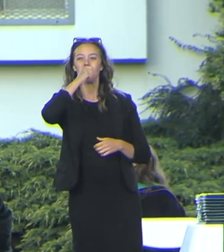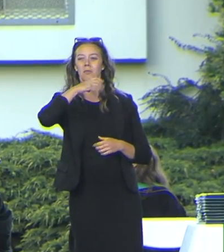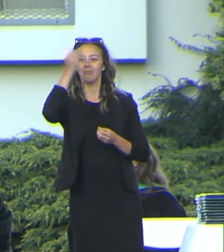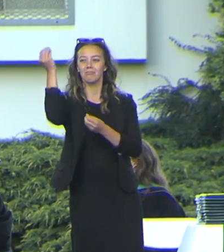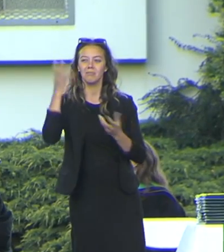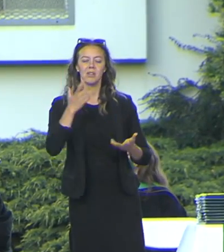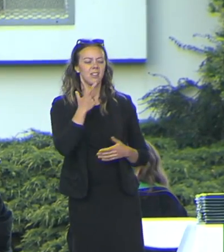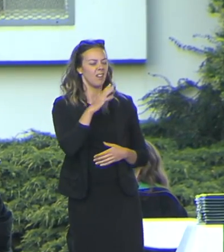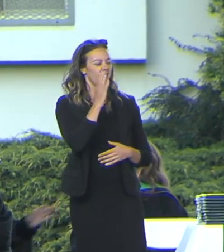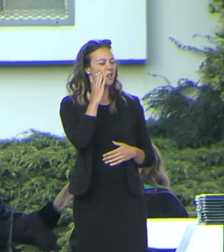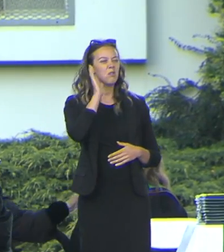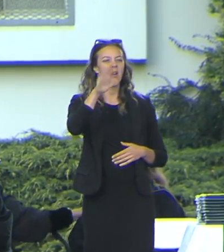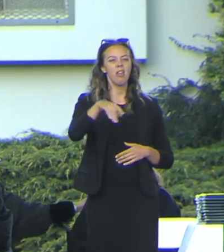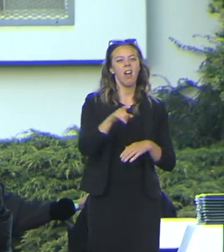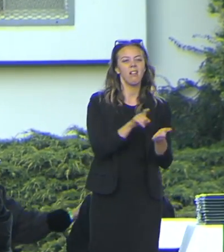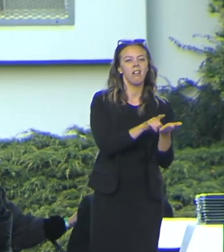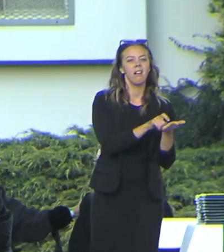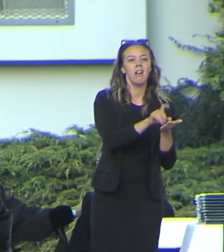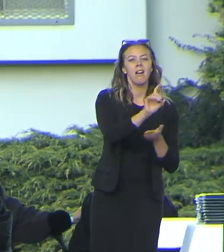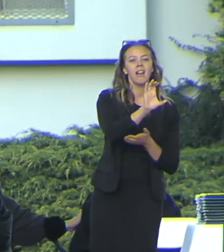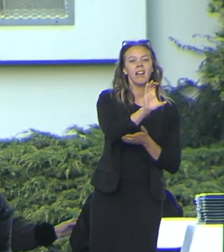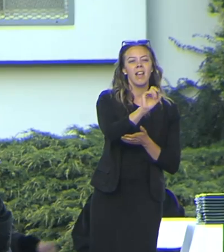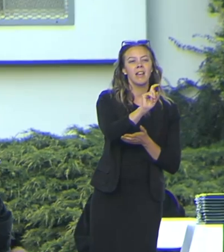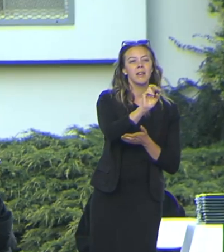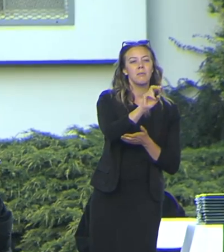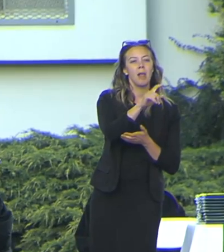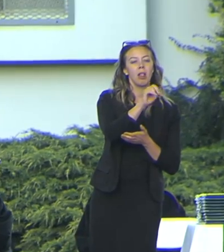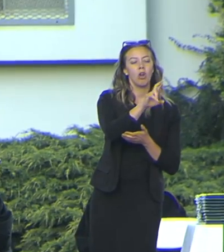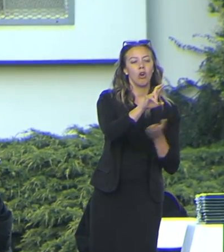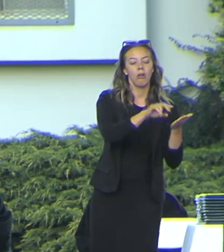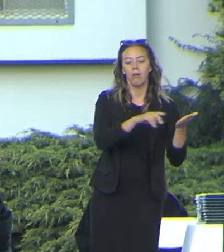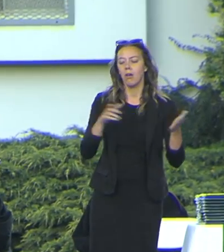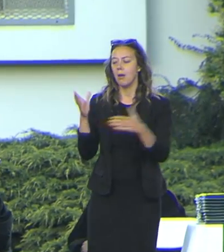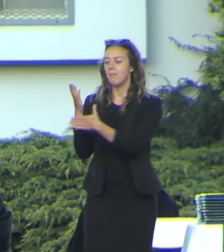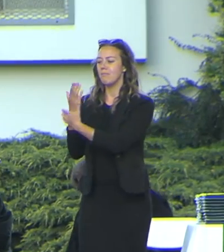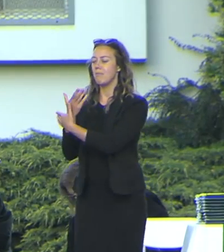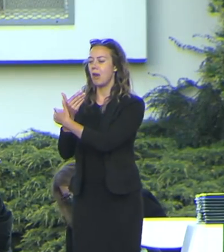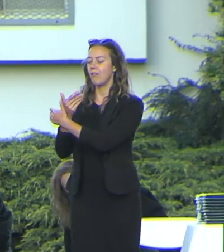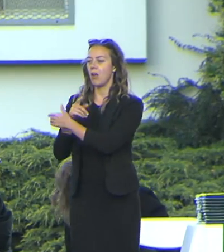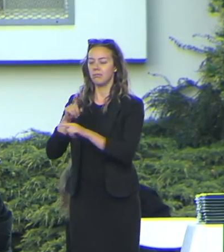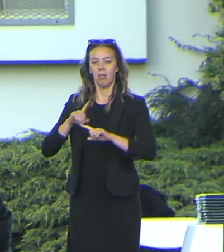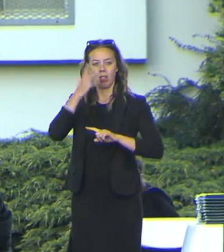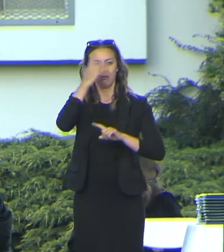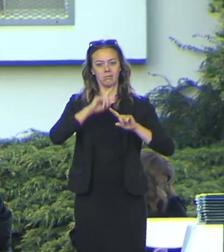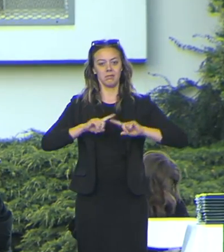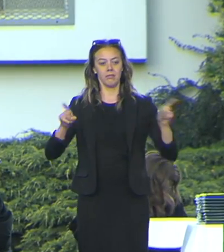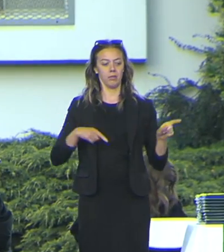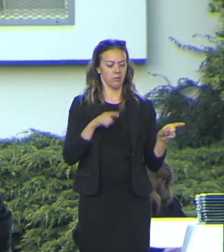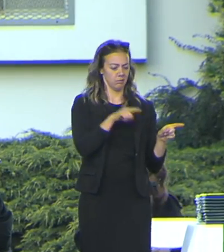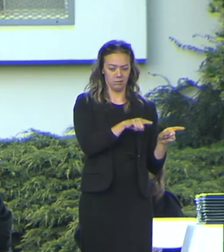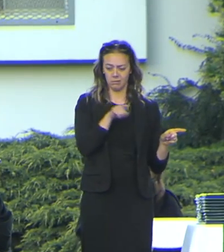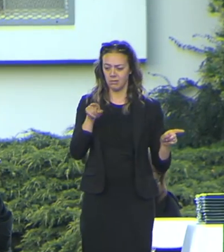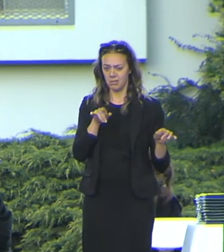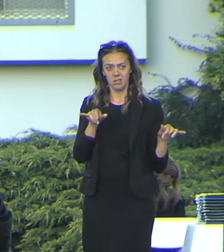about a caterpillar that will ever tell you it will someday become a butterfly. And the same is true